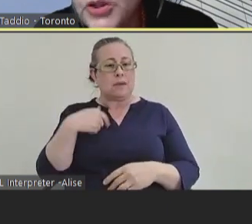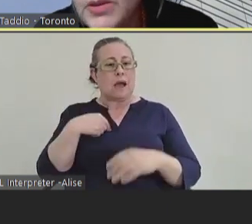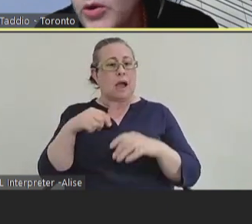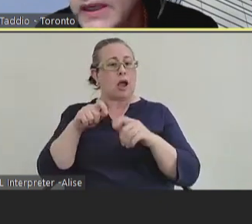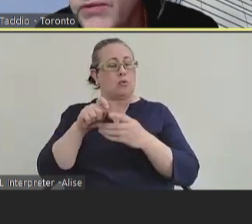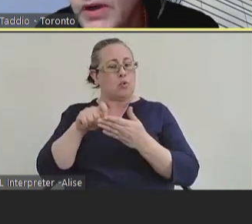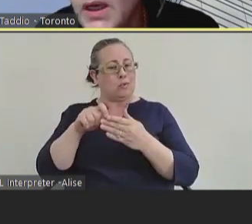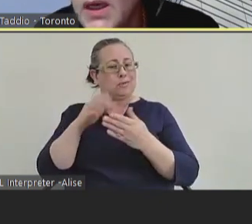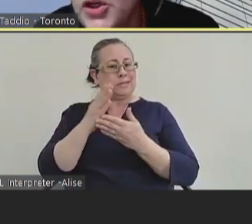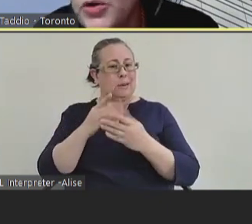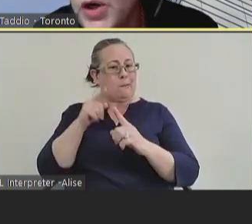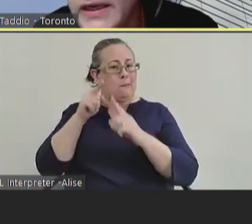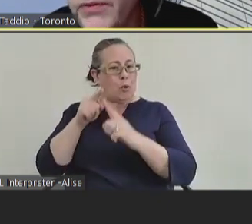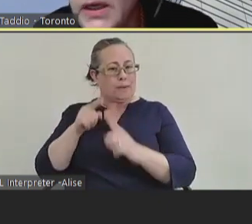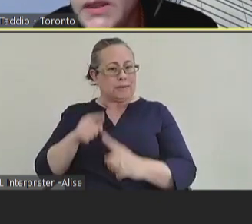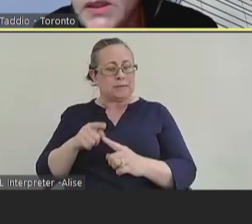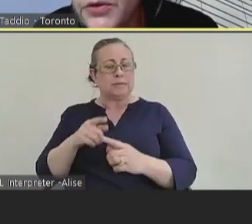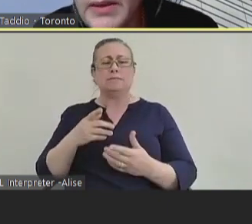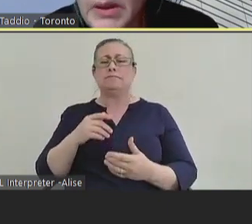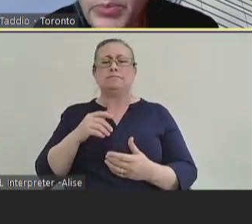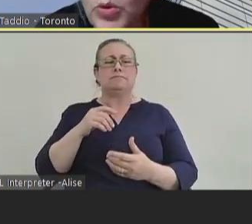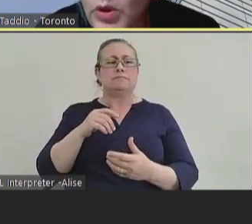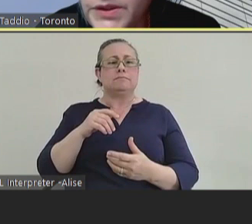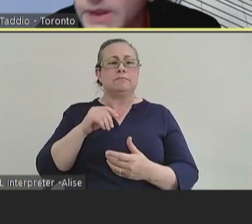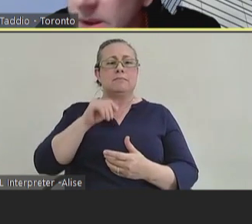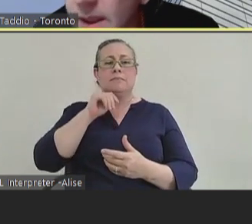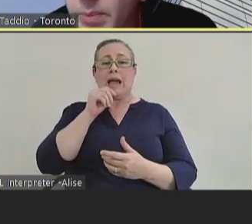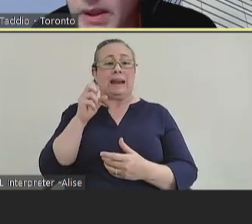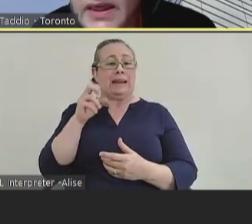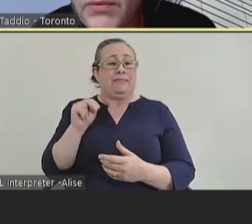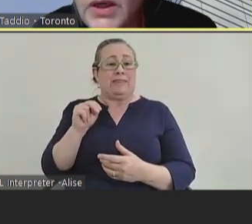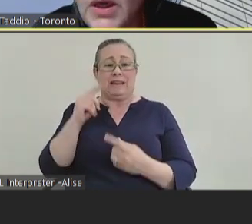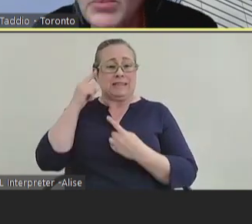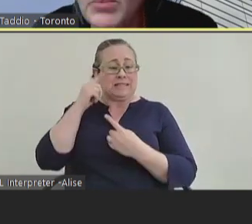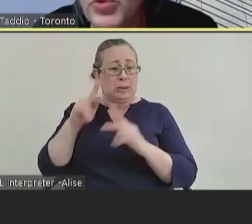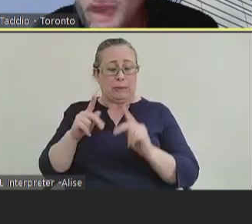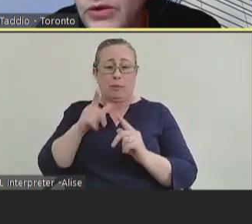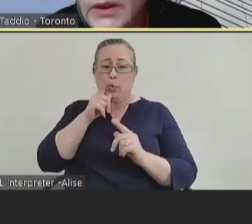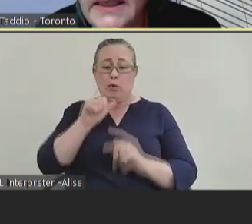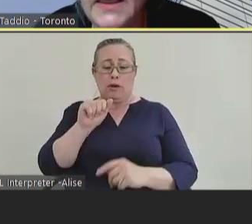just about even, you know, not even considering people who are autistic, but even more generally,